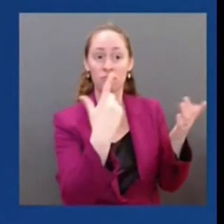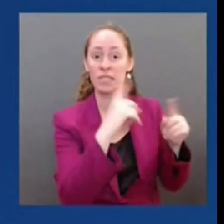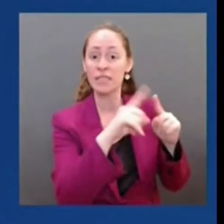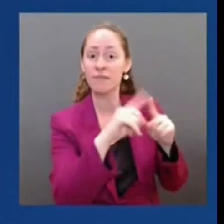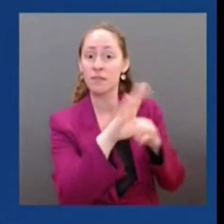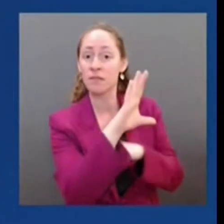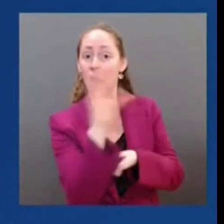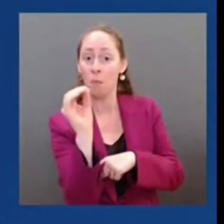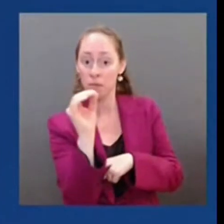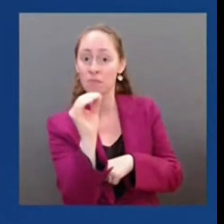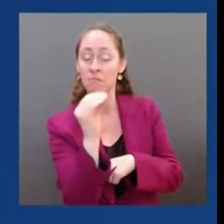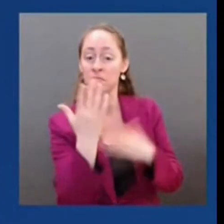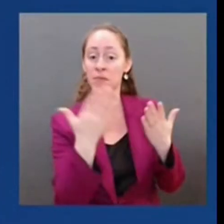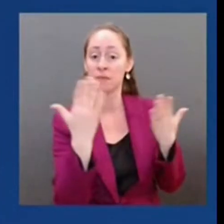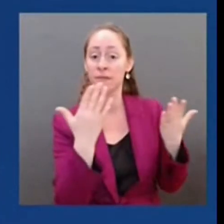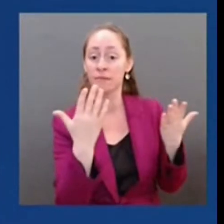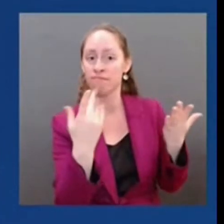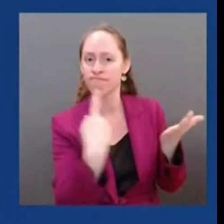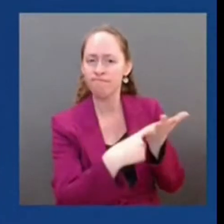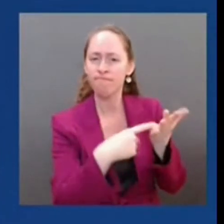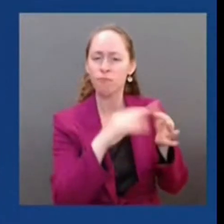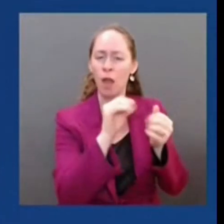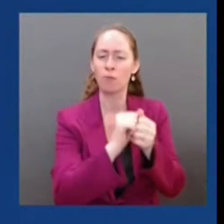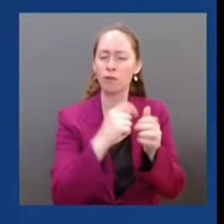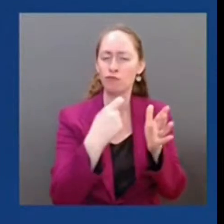WAS THE MANUFACTURERS. AND STARTING TO KIND OF ADVANCE